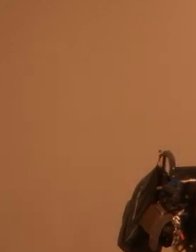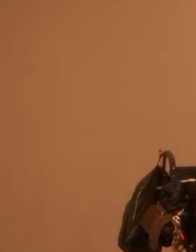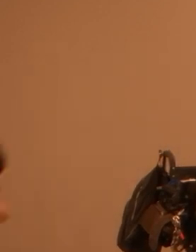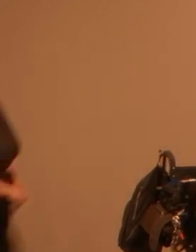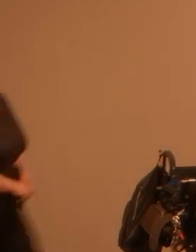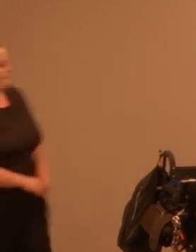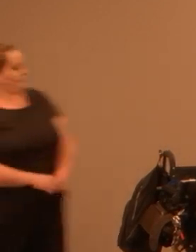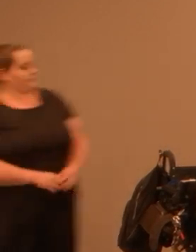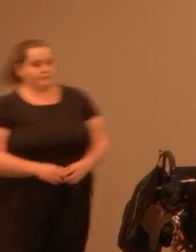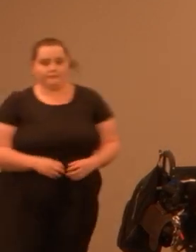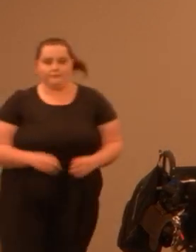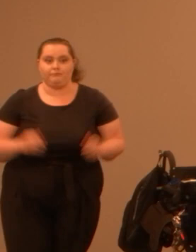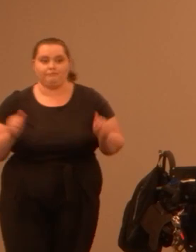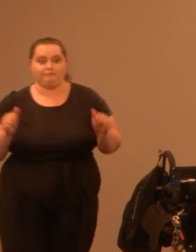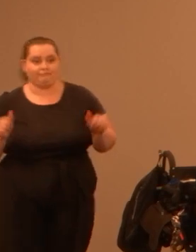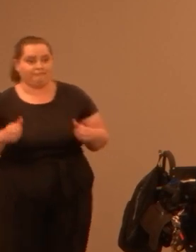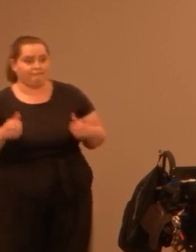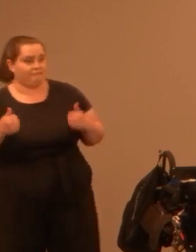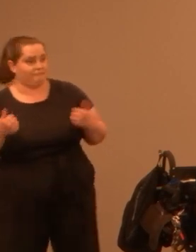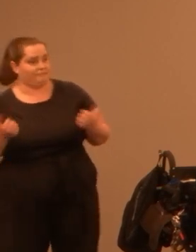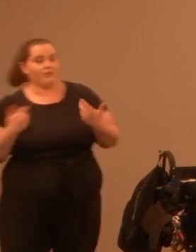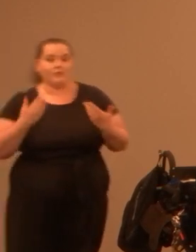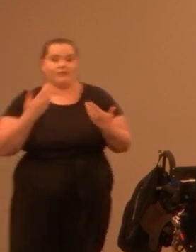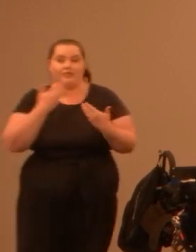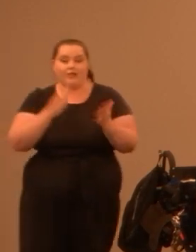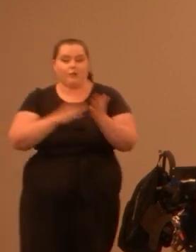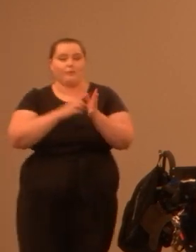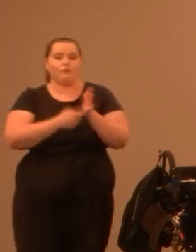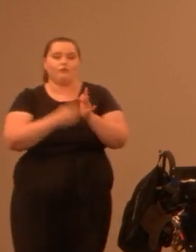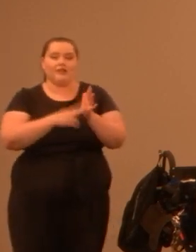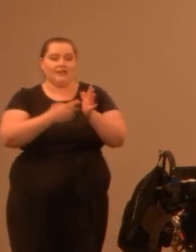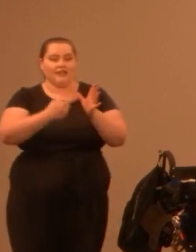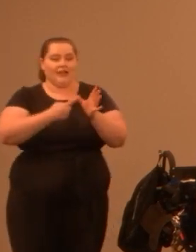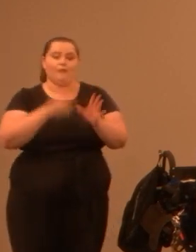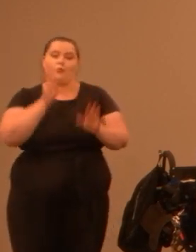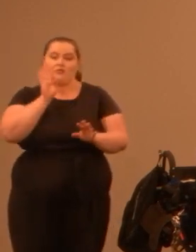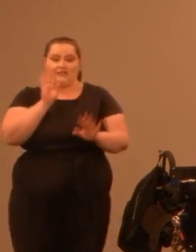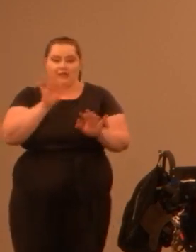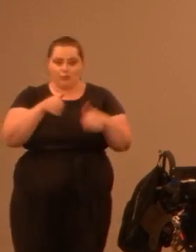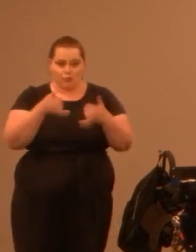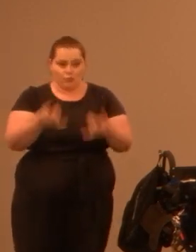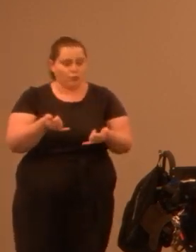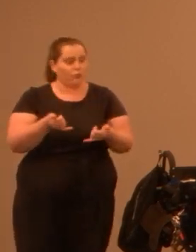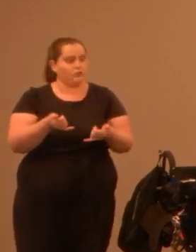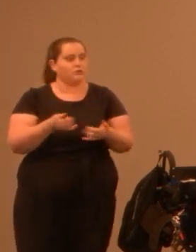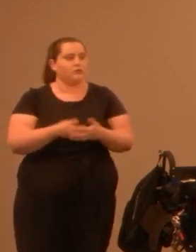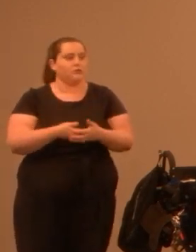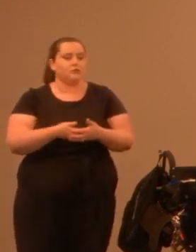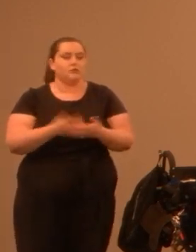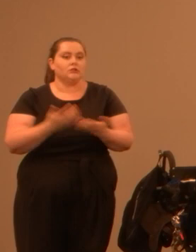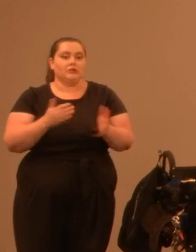Okay, so thank you Marina for presenting those awards. So now we're at the